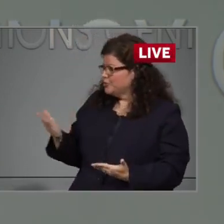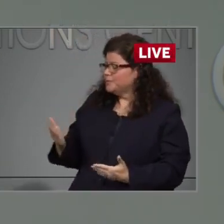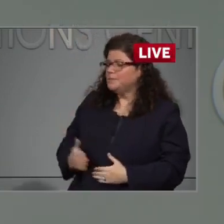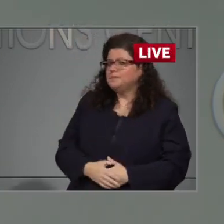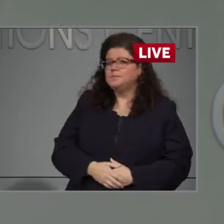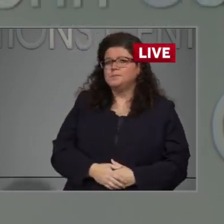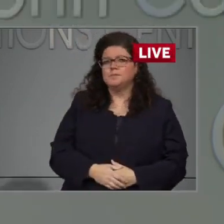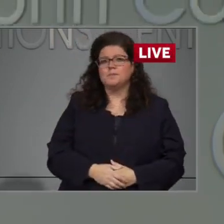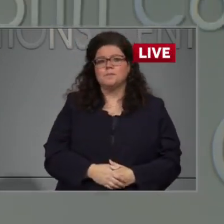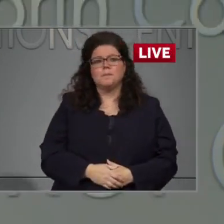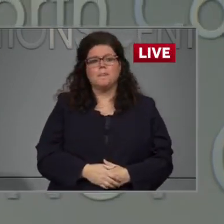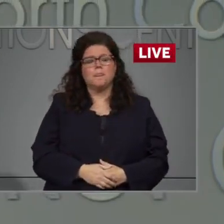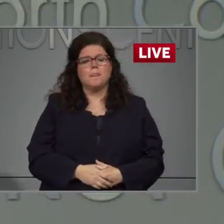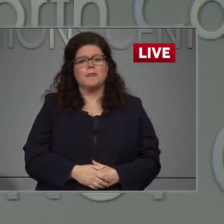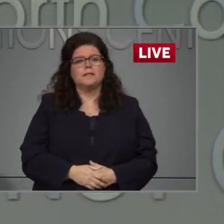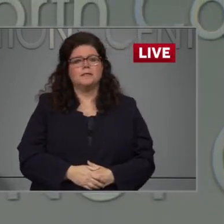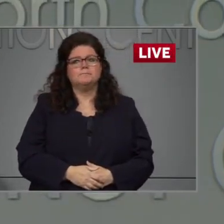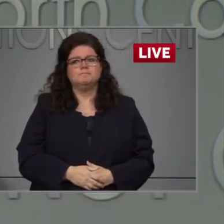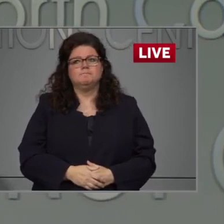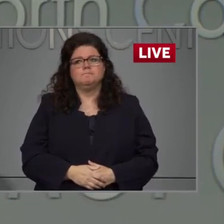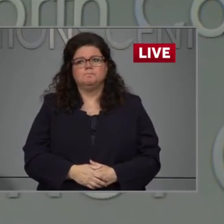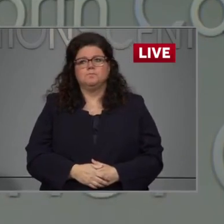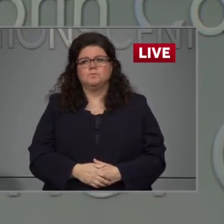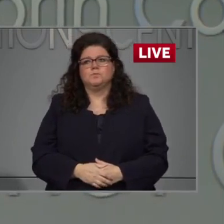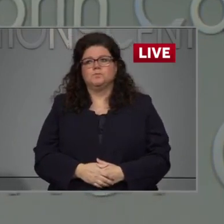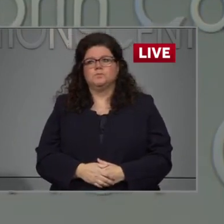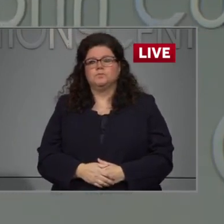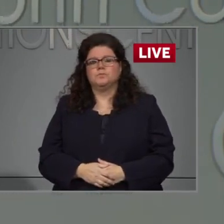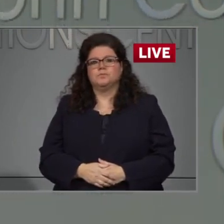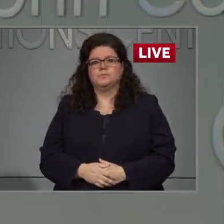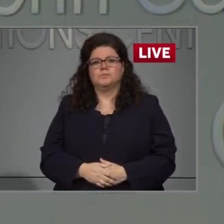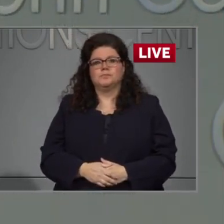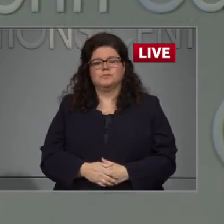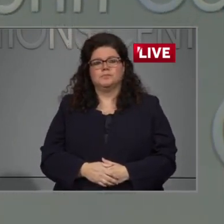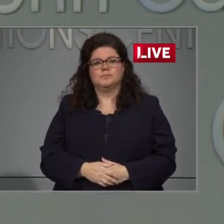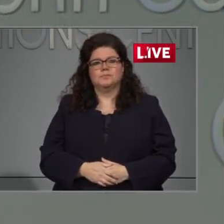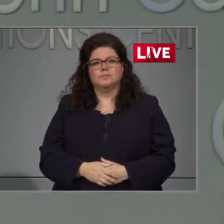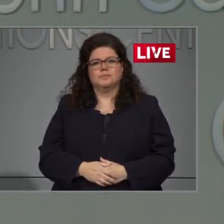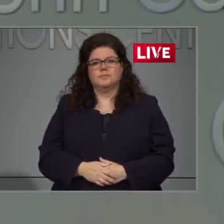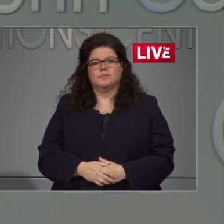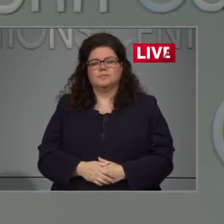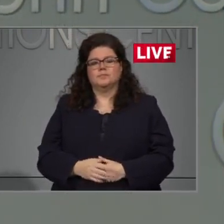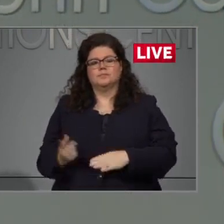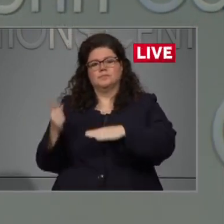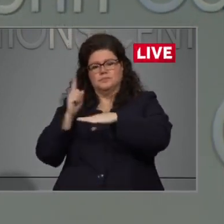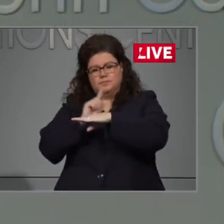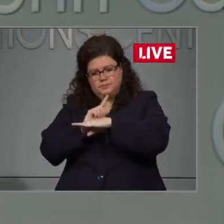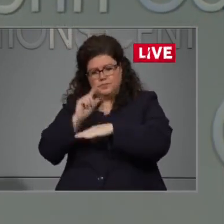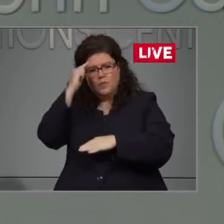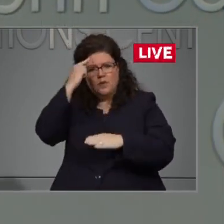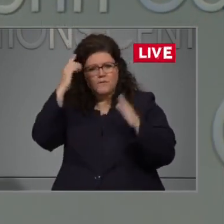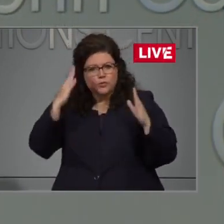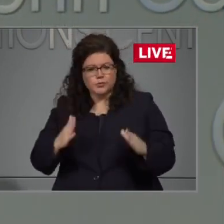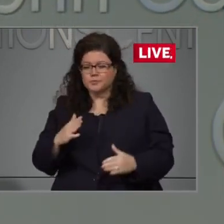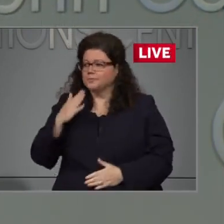THANK YOU, GOVERNOR.